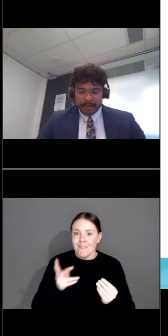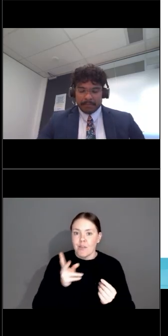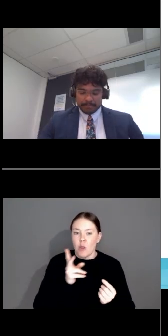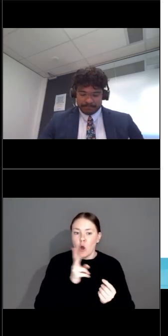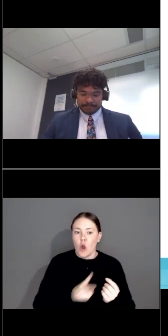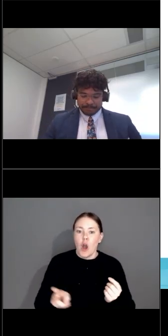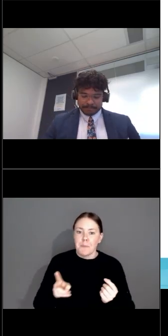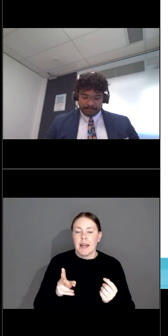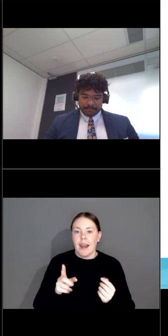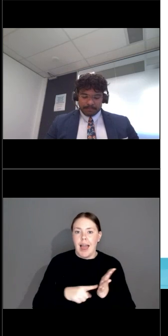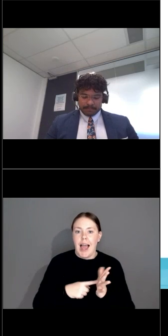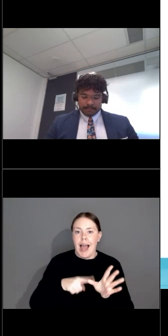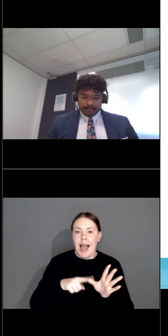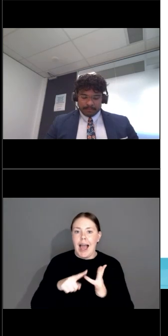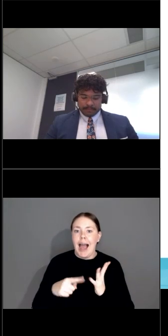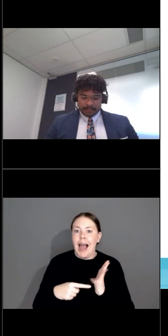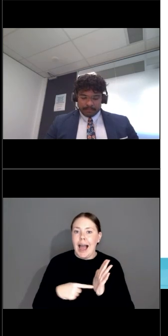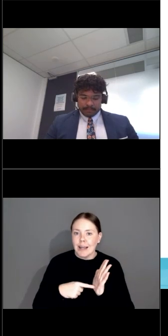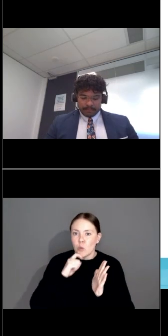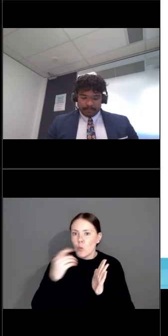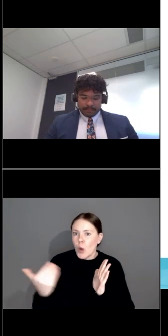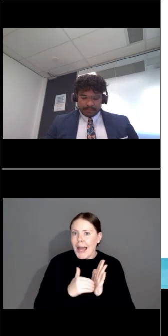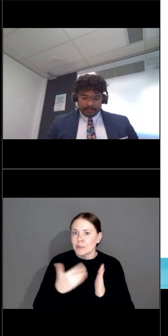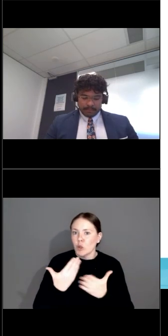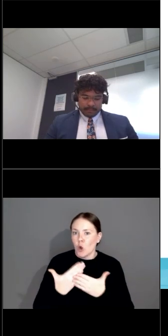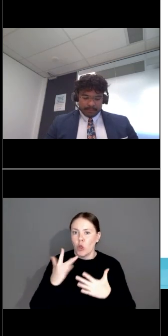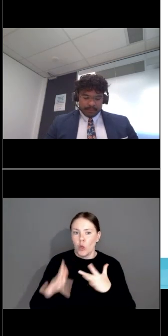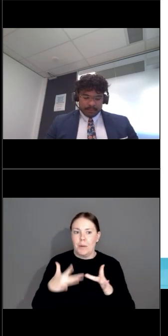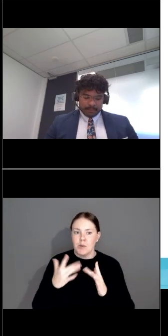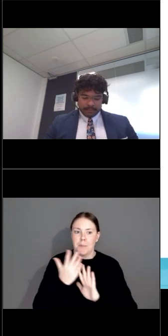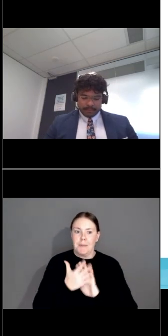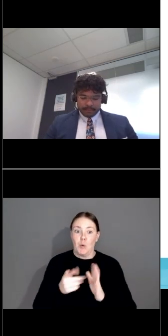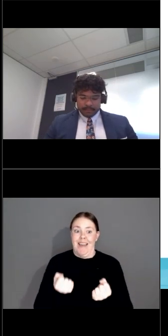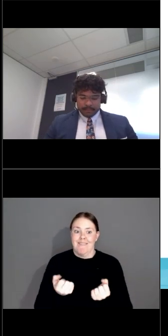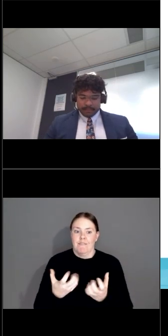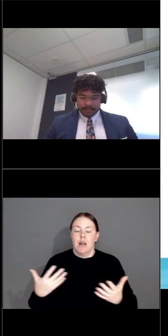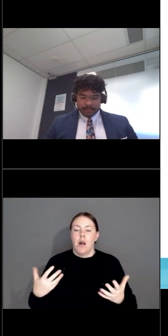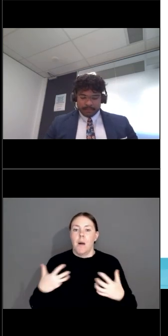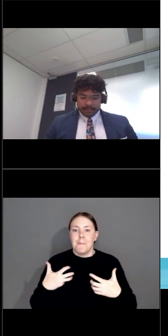all these resources on there that you can go to Lookout download you know just to help you put it